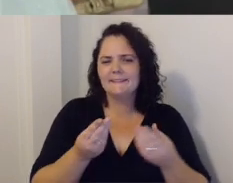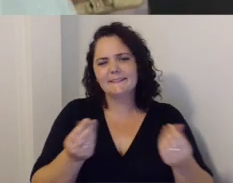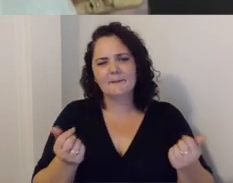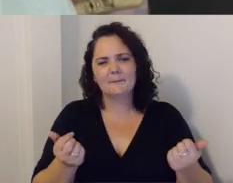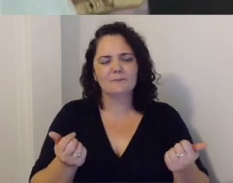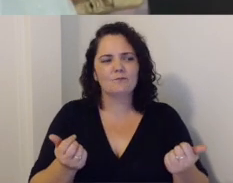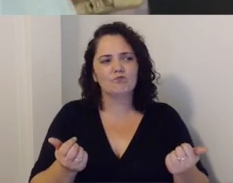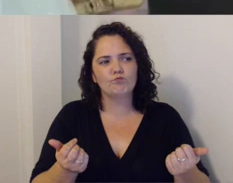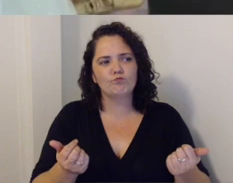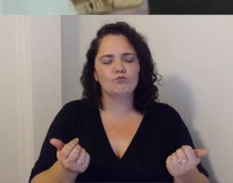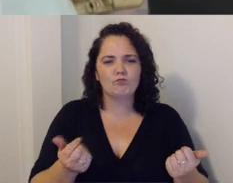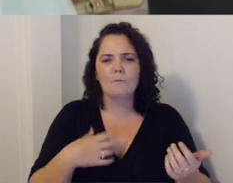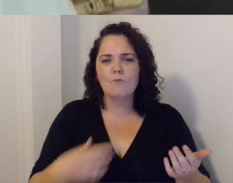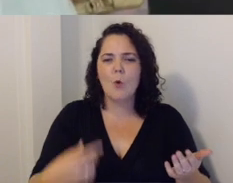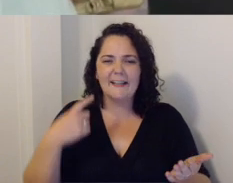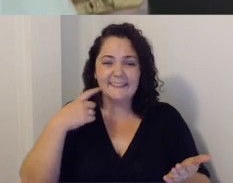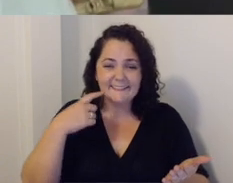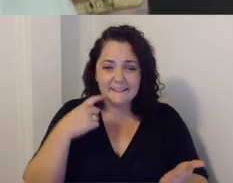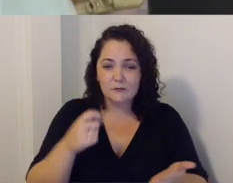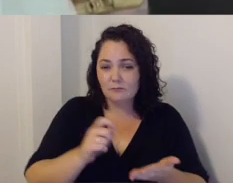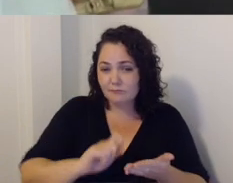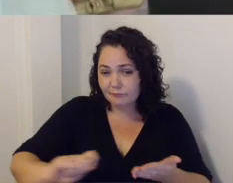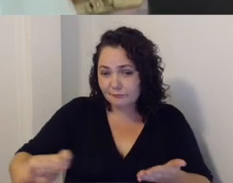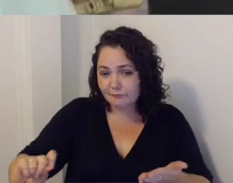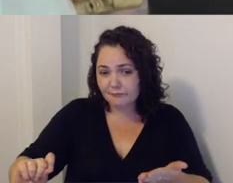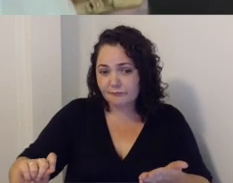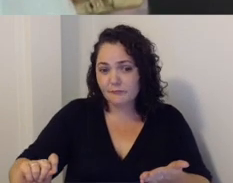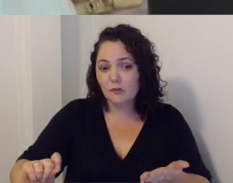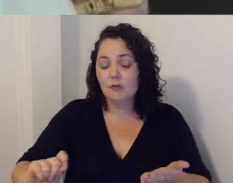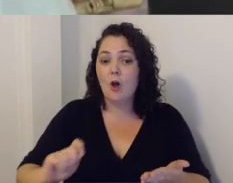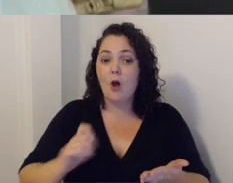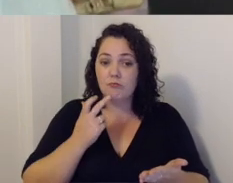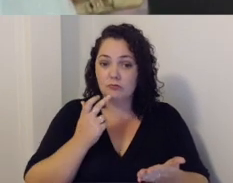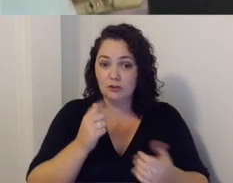it's easier to work line than it is shape let's say if you're working with a graphite pencil